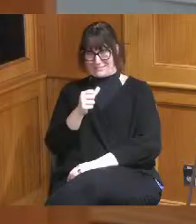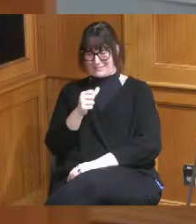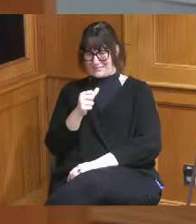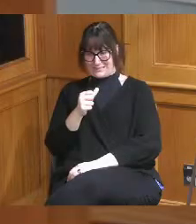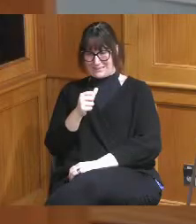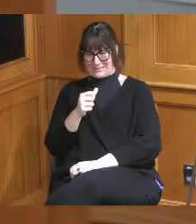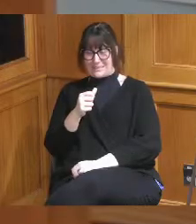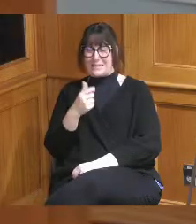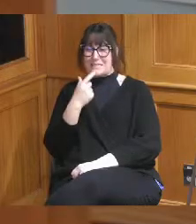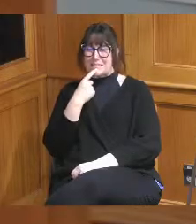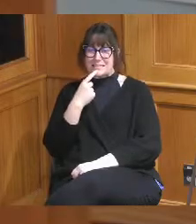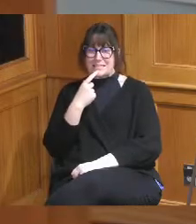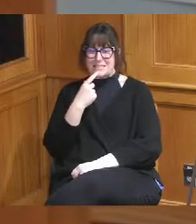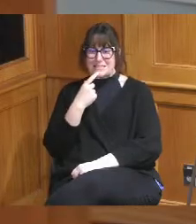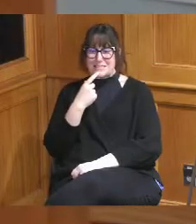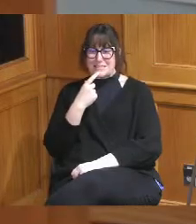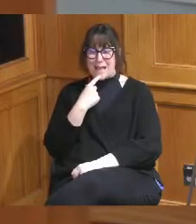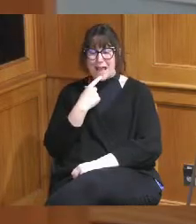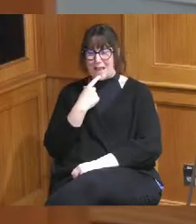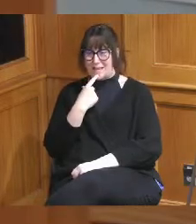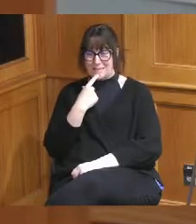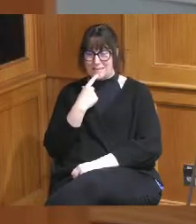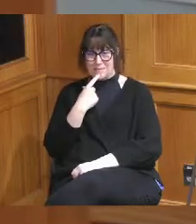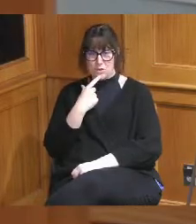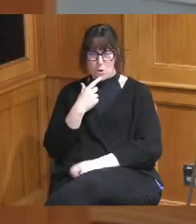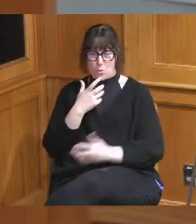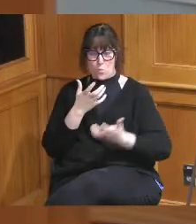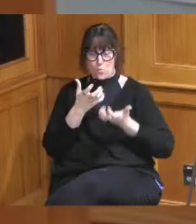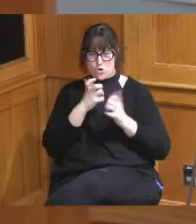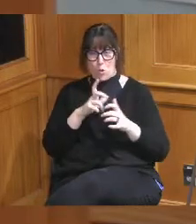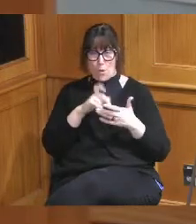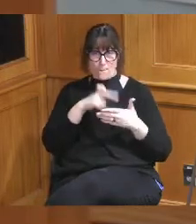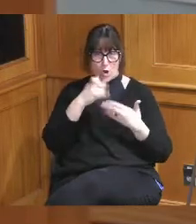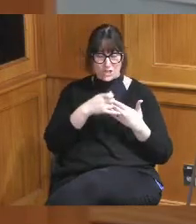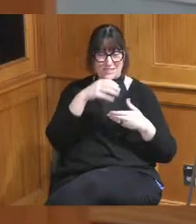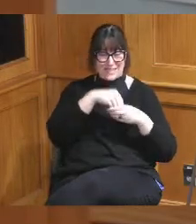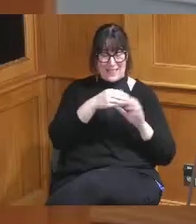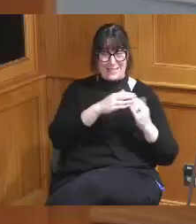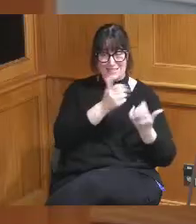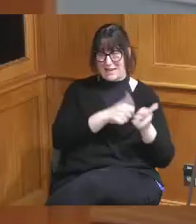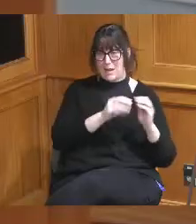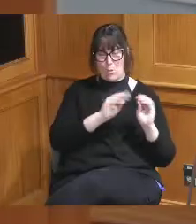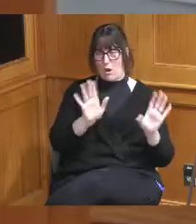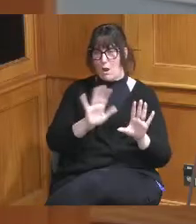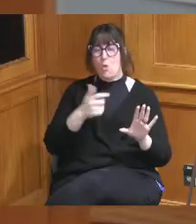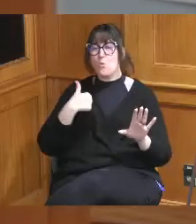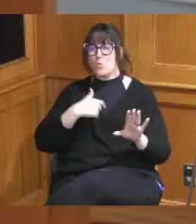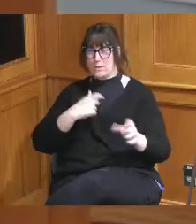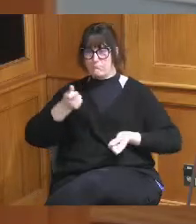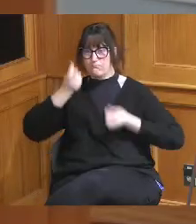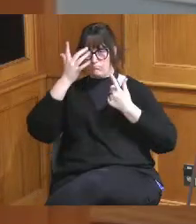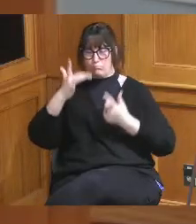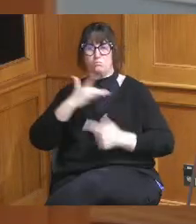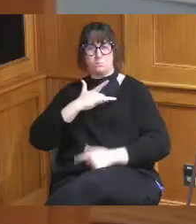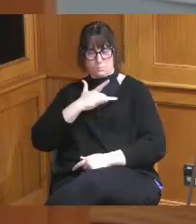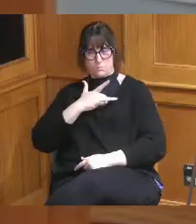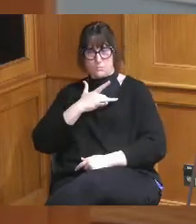fund projects inside the city anymore because you know you all said this the last time we're here and we've taken that to heart so we're not Mak we're not using these funds for City projects